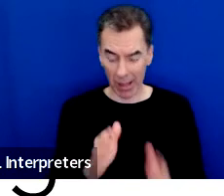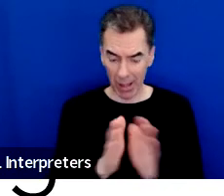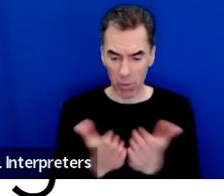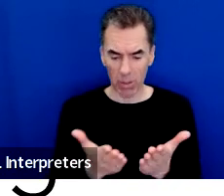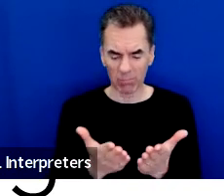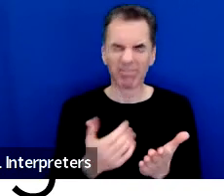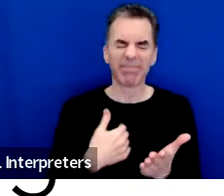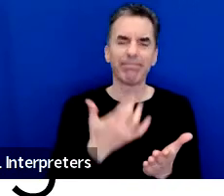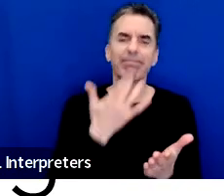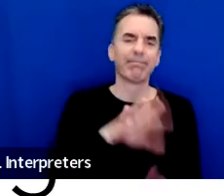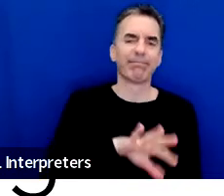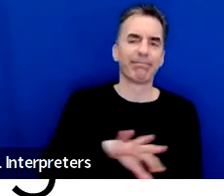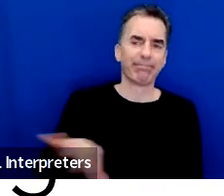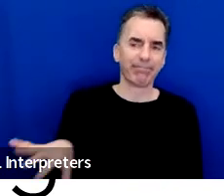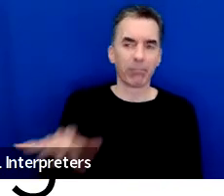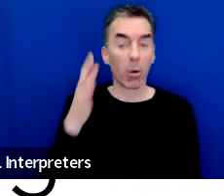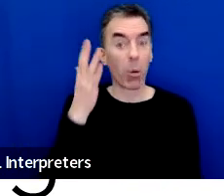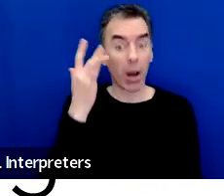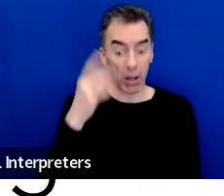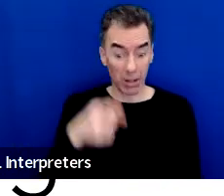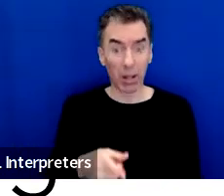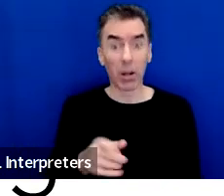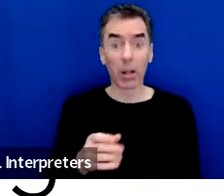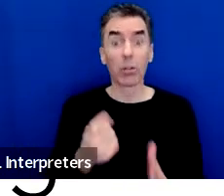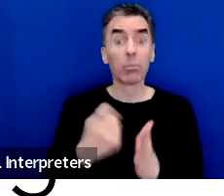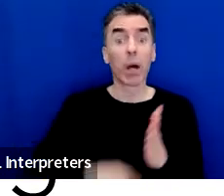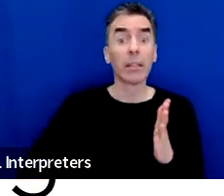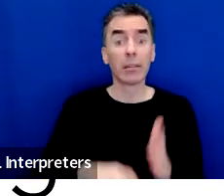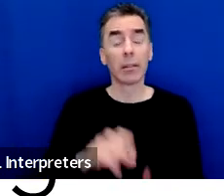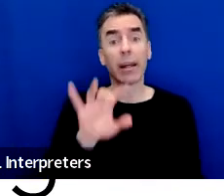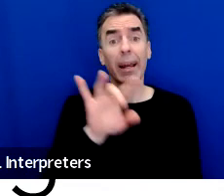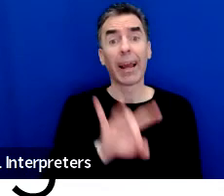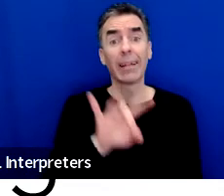So one was because it cost $88, which I felt like was expensive,